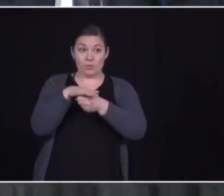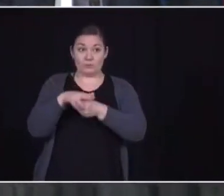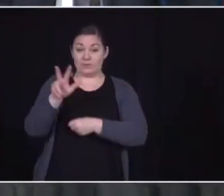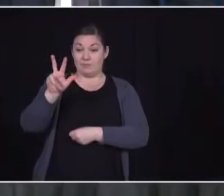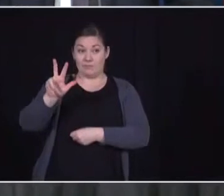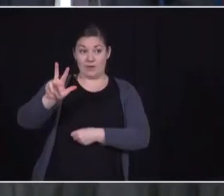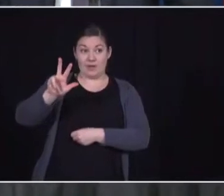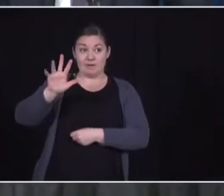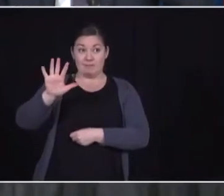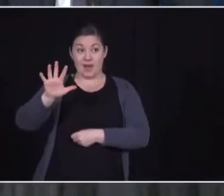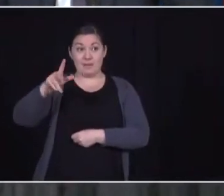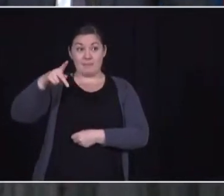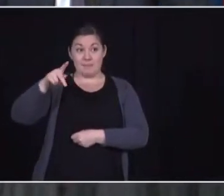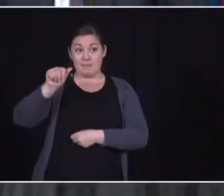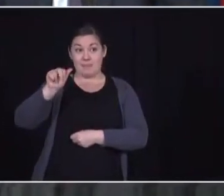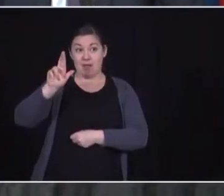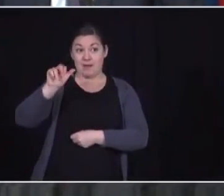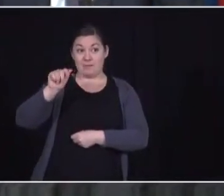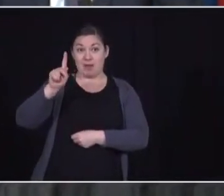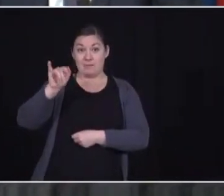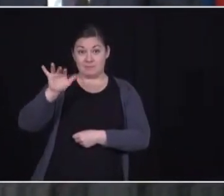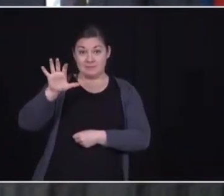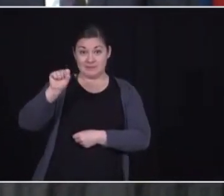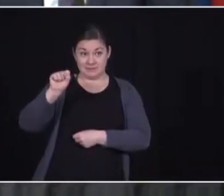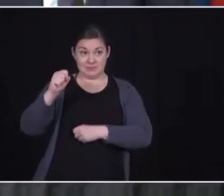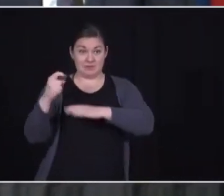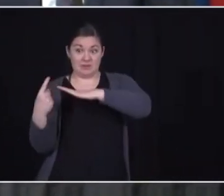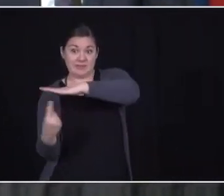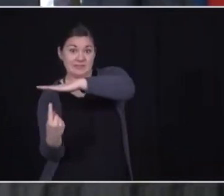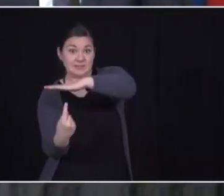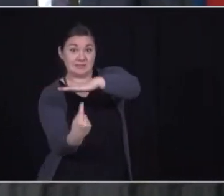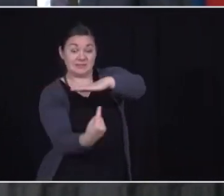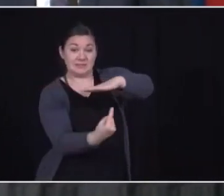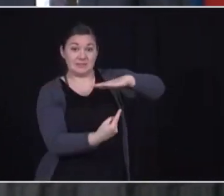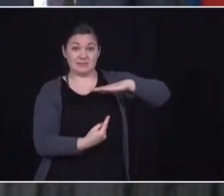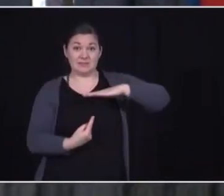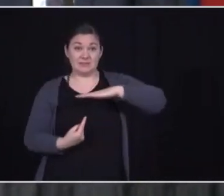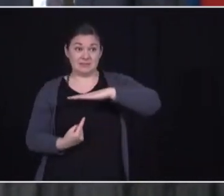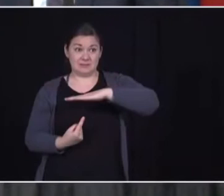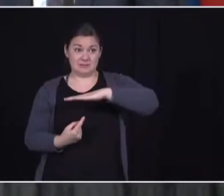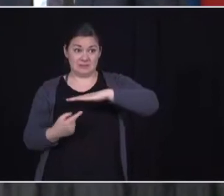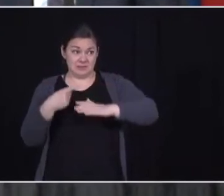healthcare and recognizes an area that will be vaccinated within the first grouping. Follow-up?